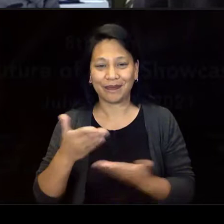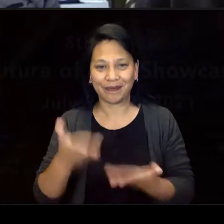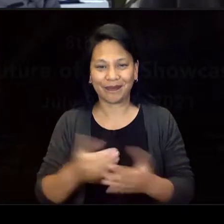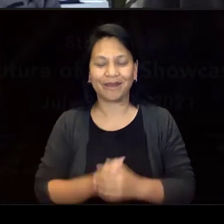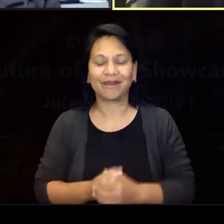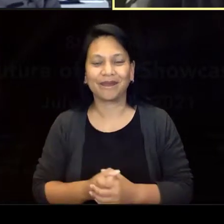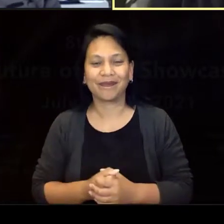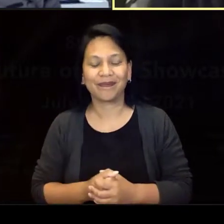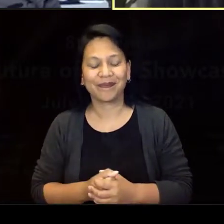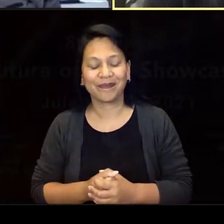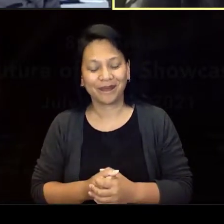All right.